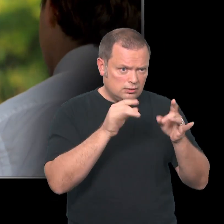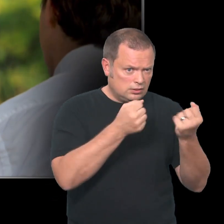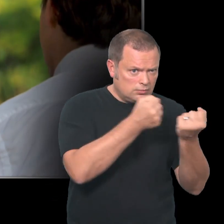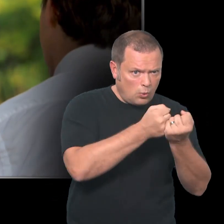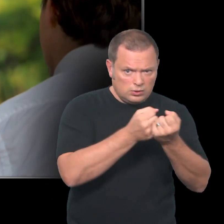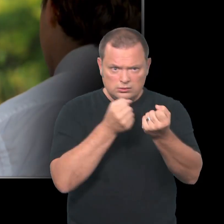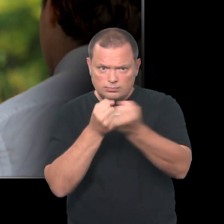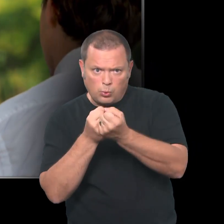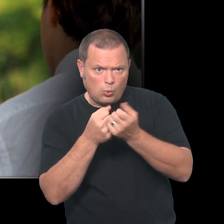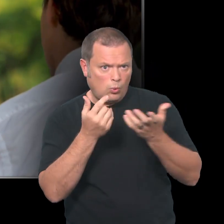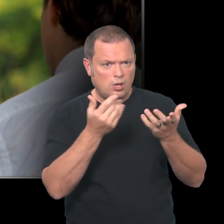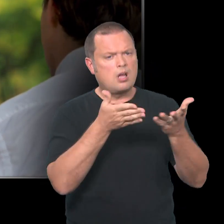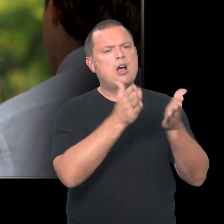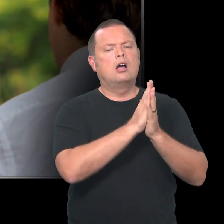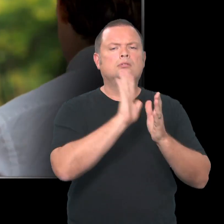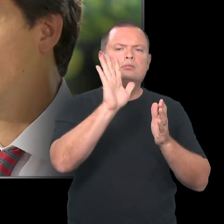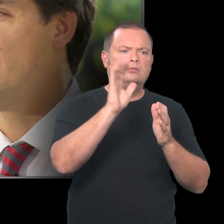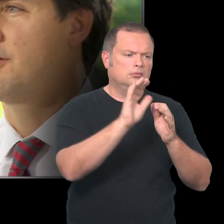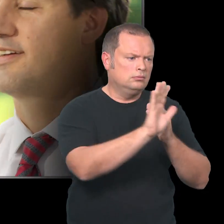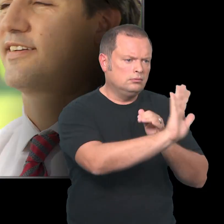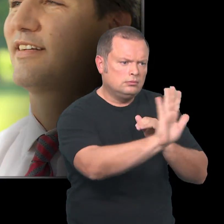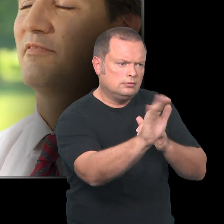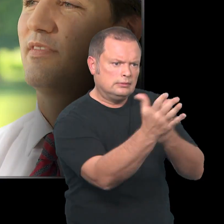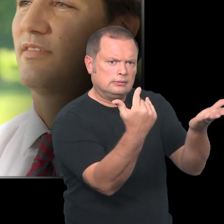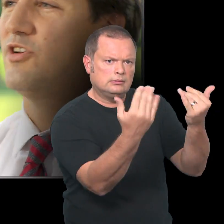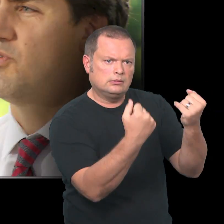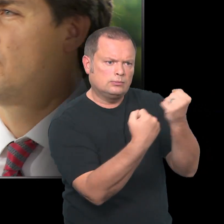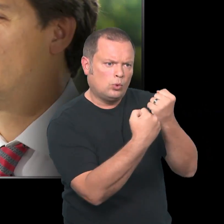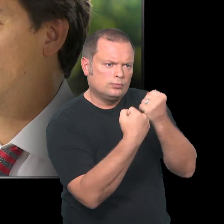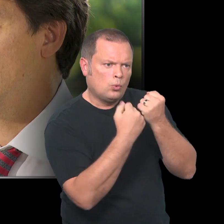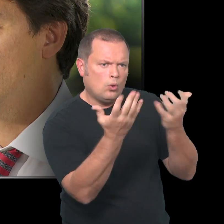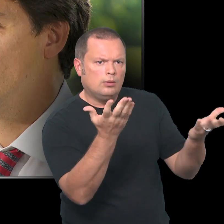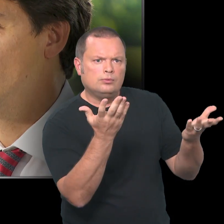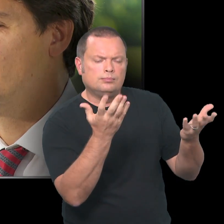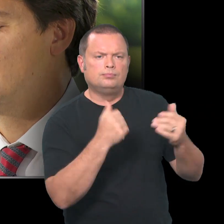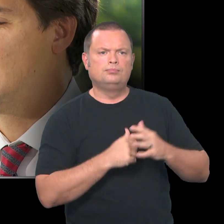between those two if you had to, either to support them, or to ask for their support?